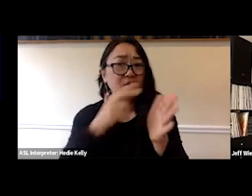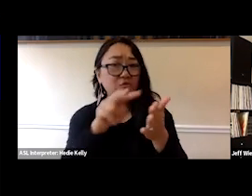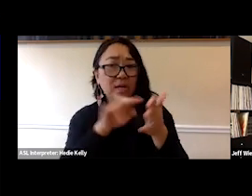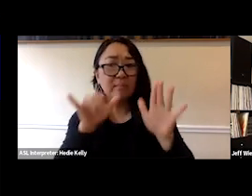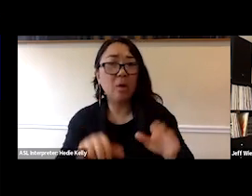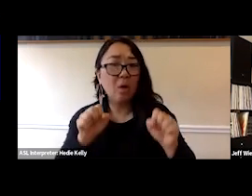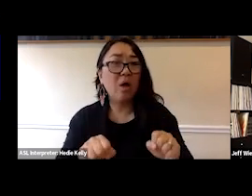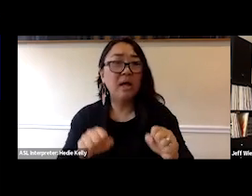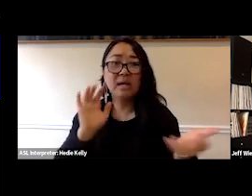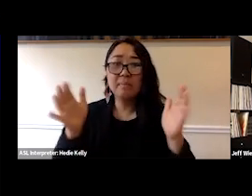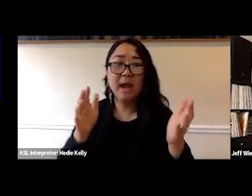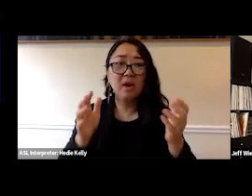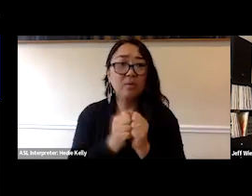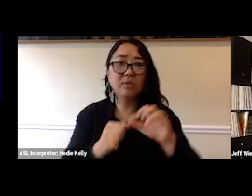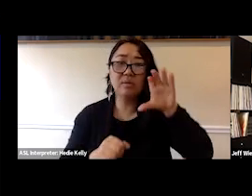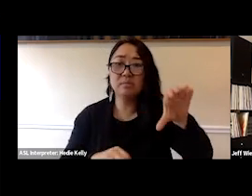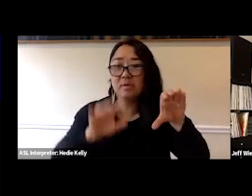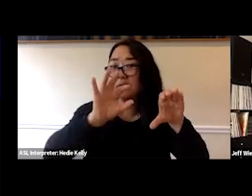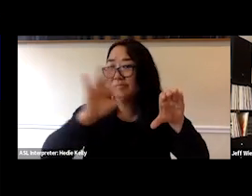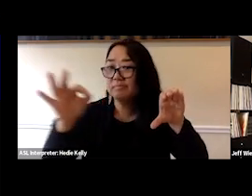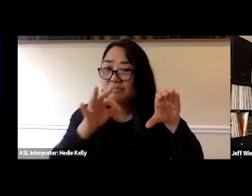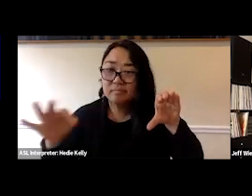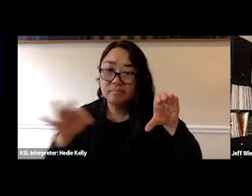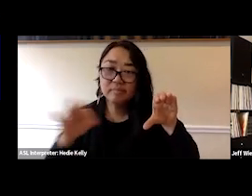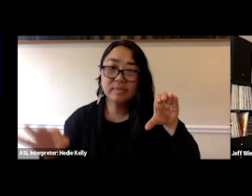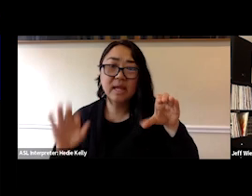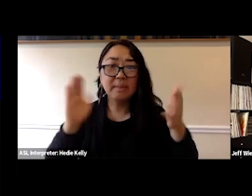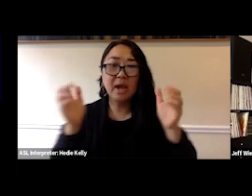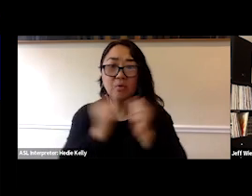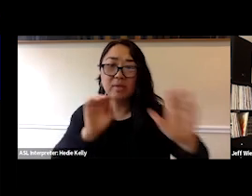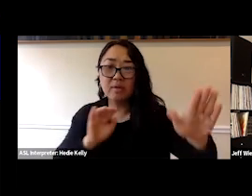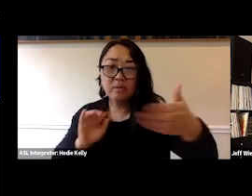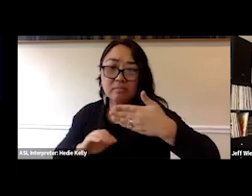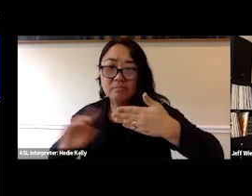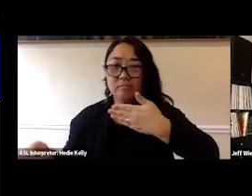And that's what we end up doing a lot as we console and guide designers and their website designs.